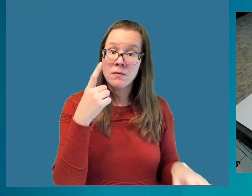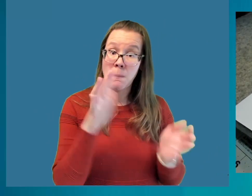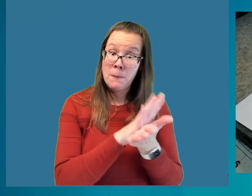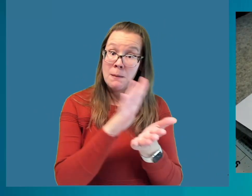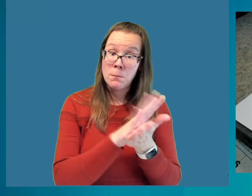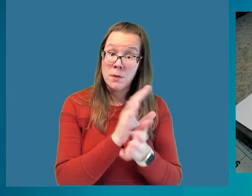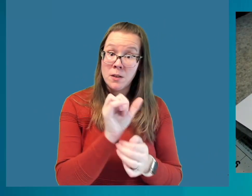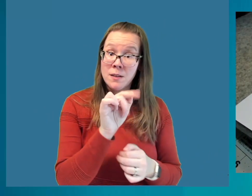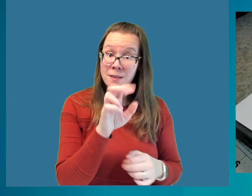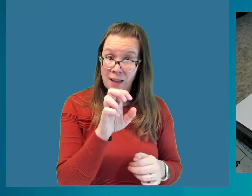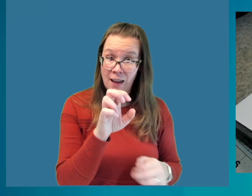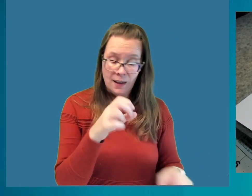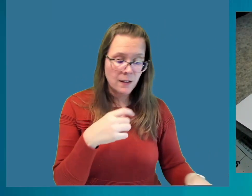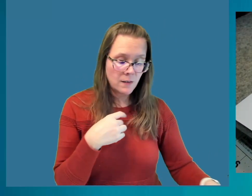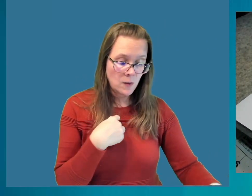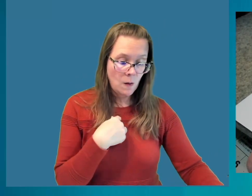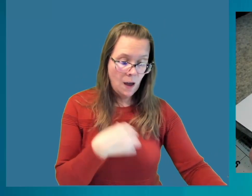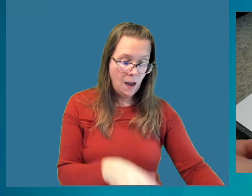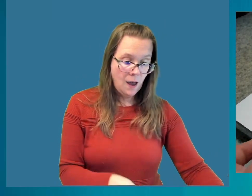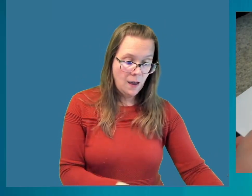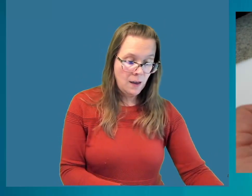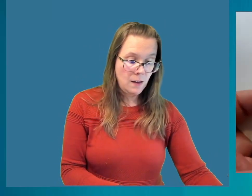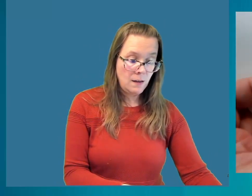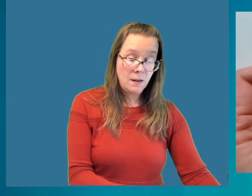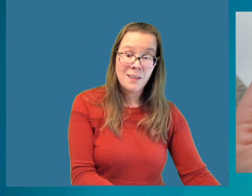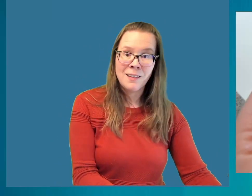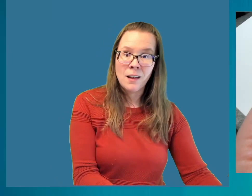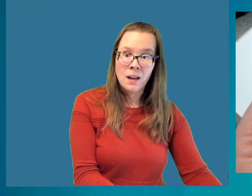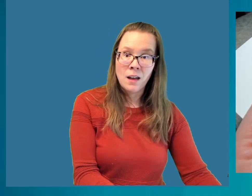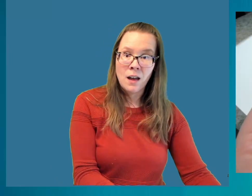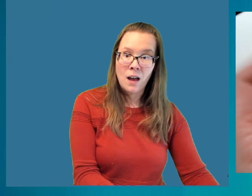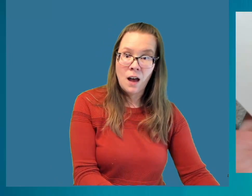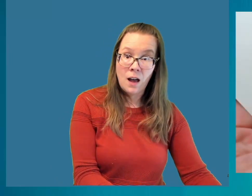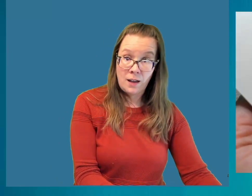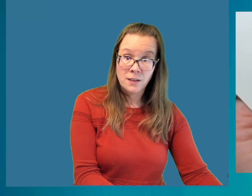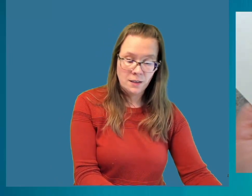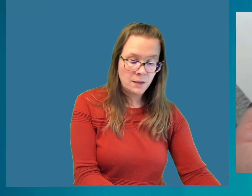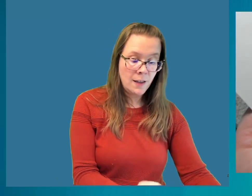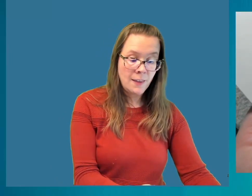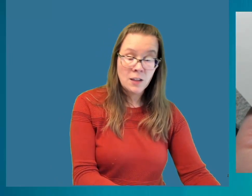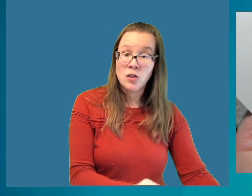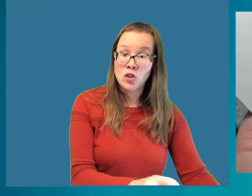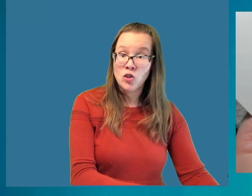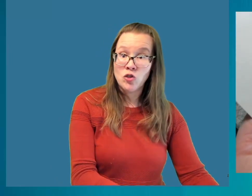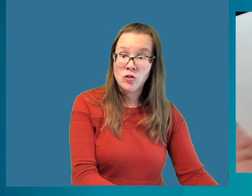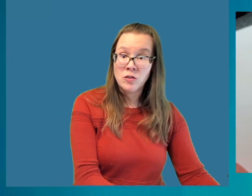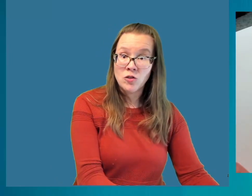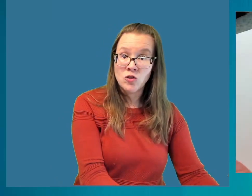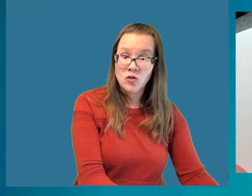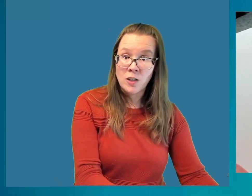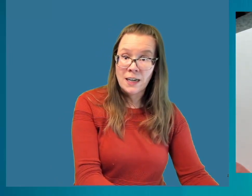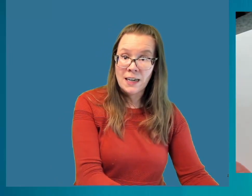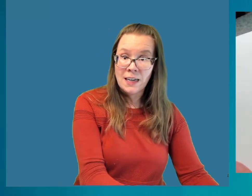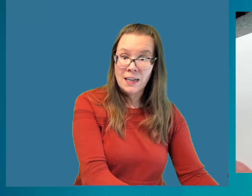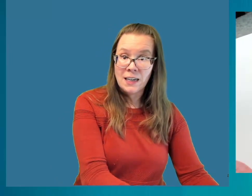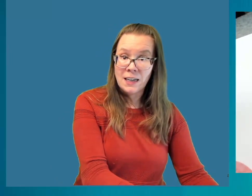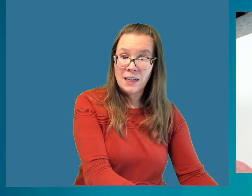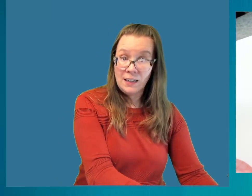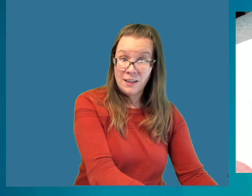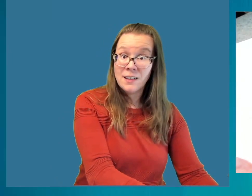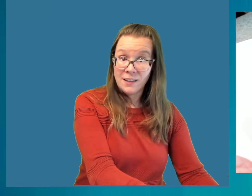So you can see that I have already traced the reverse image onto the paper side of my fusible,